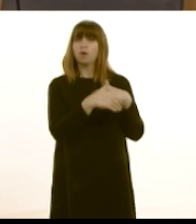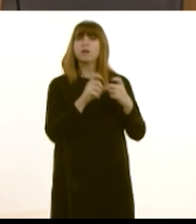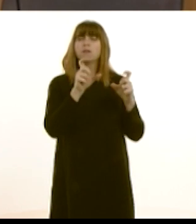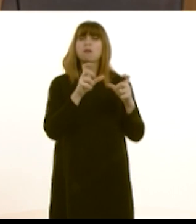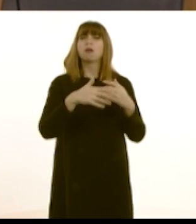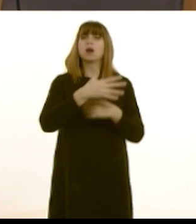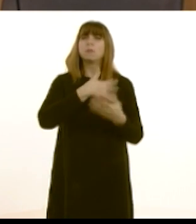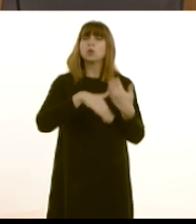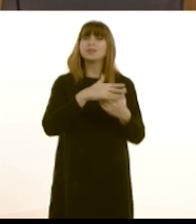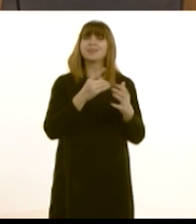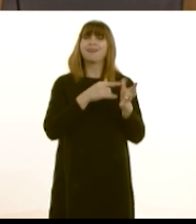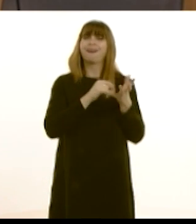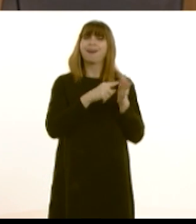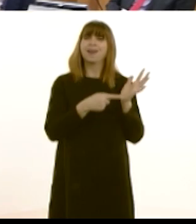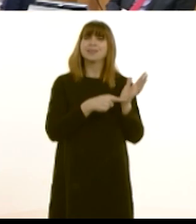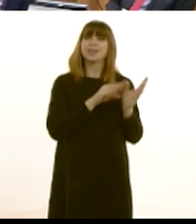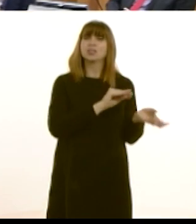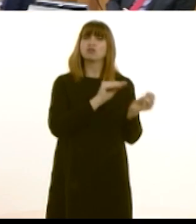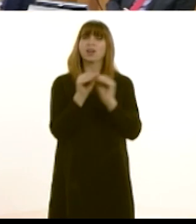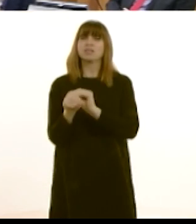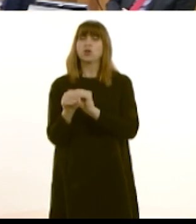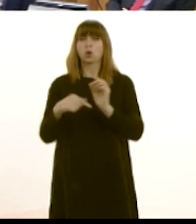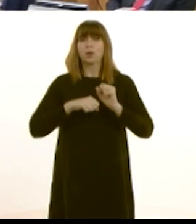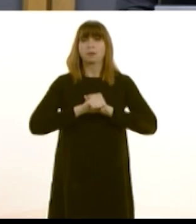asset transferóthat was published by us last year.